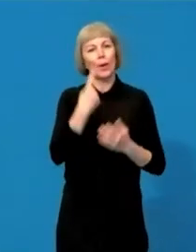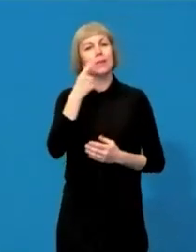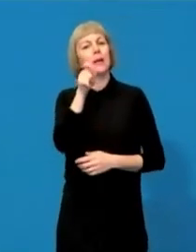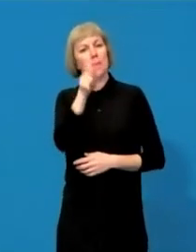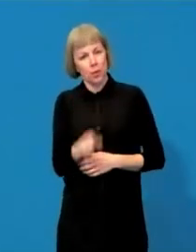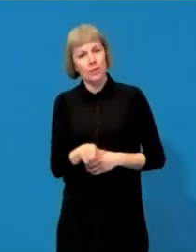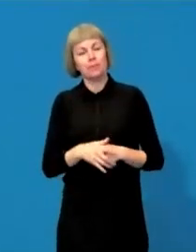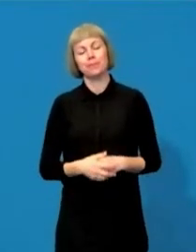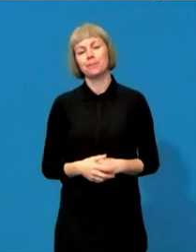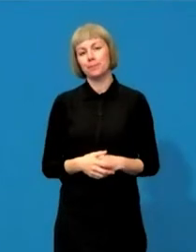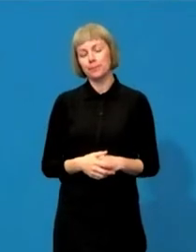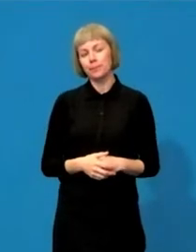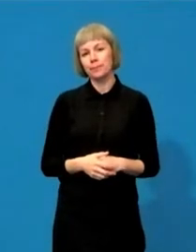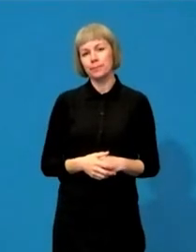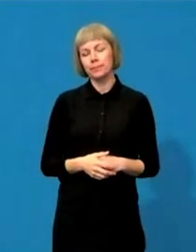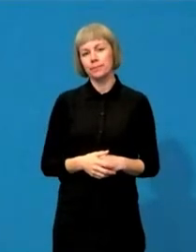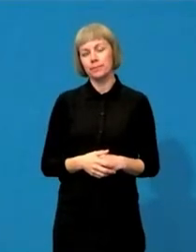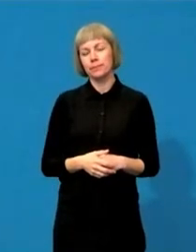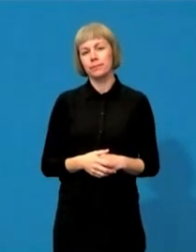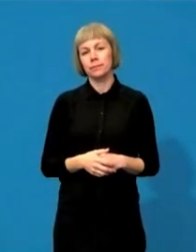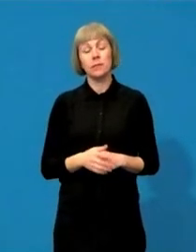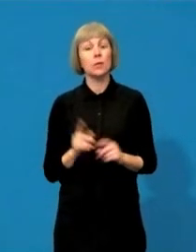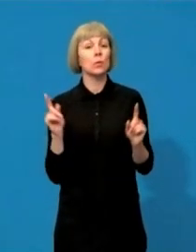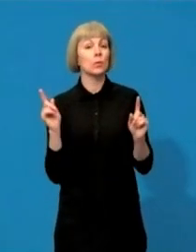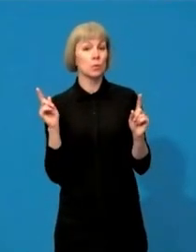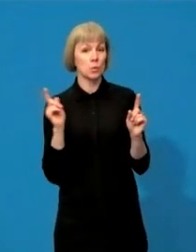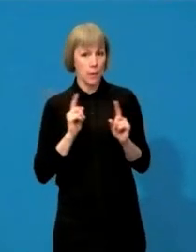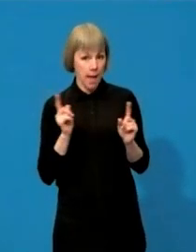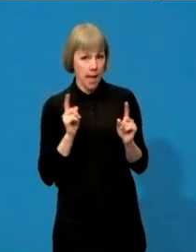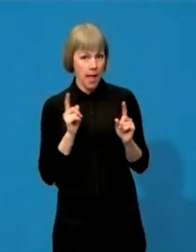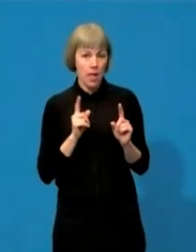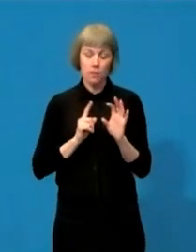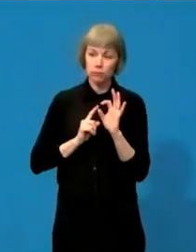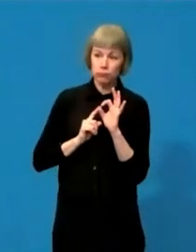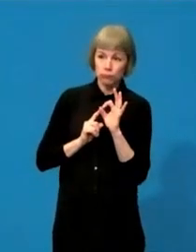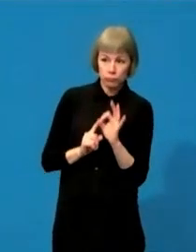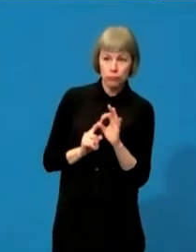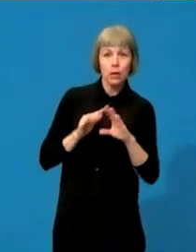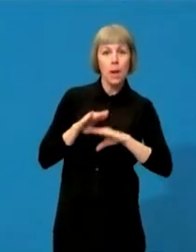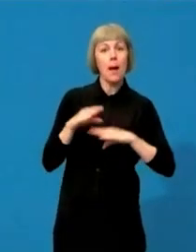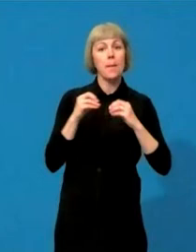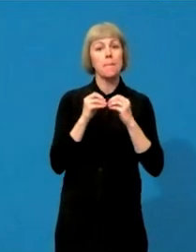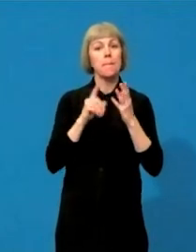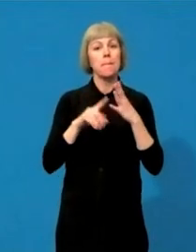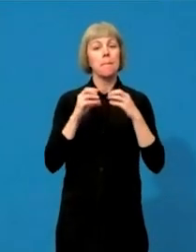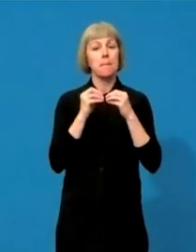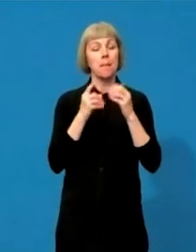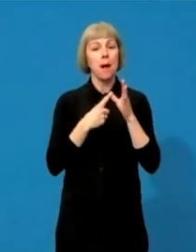And today I wanted to talk to you about your son Bubbaboy and - he lives with